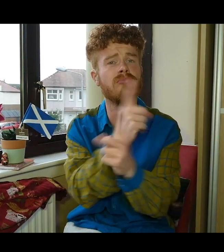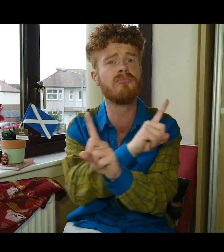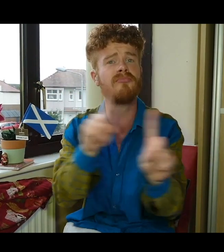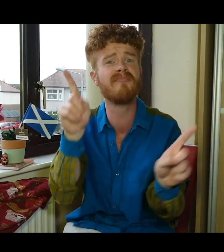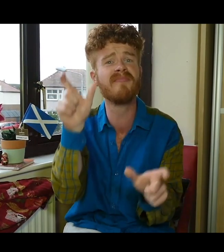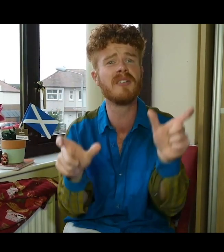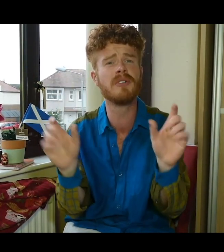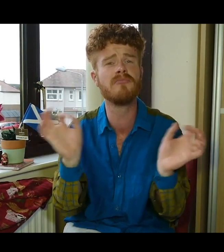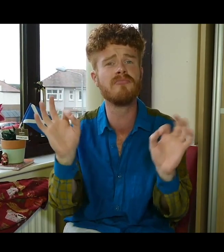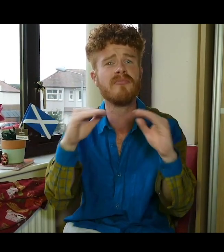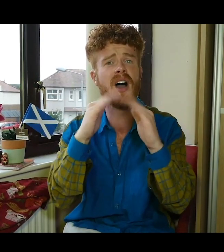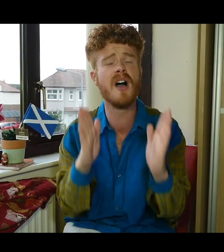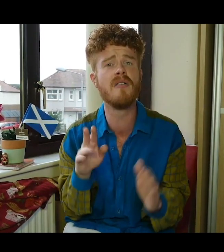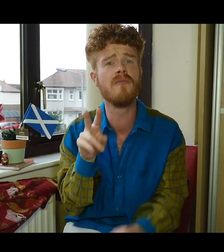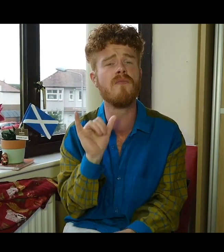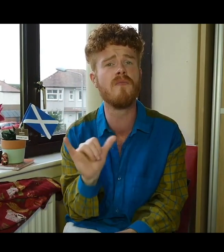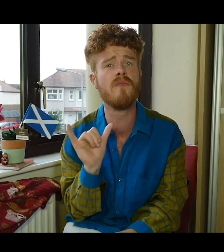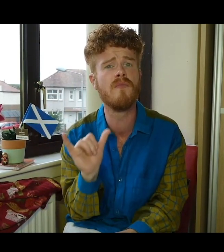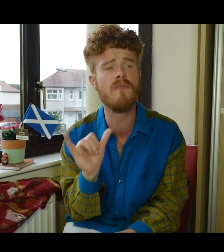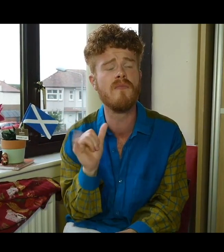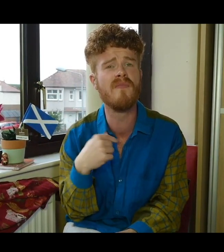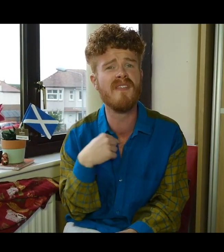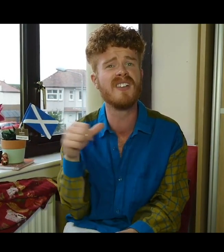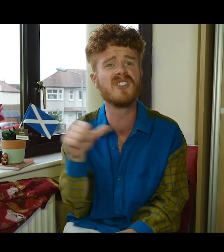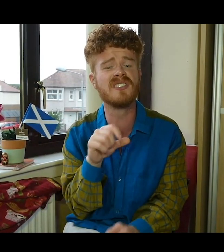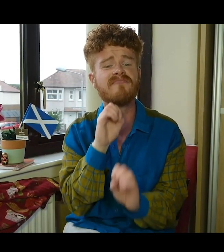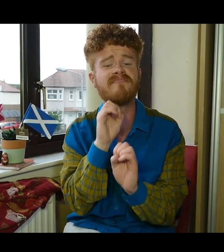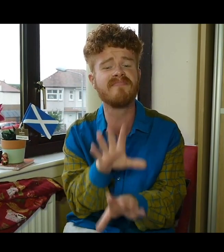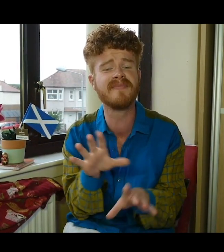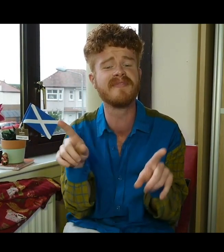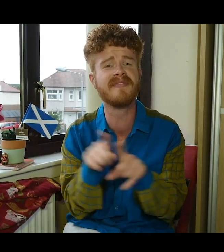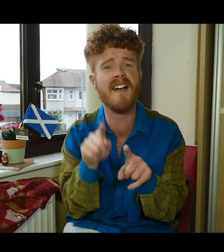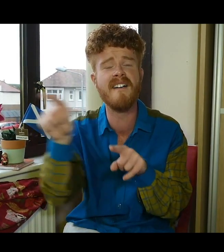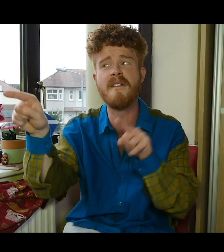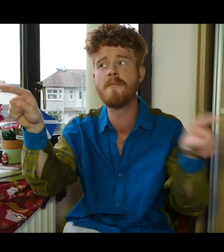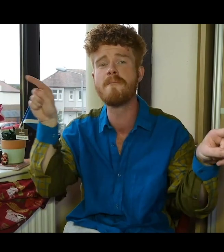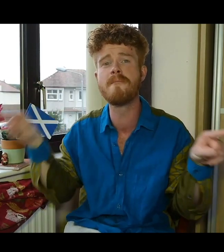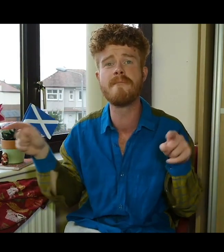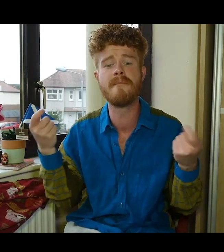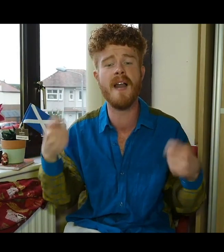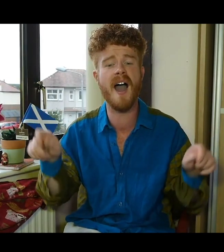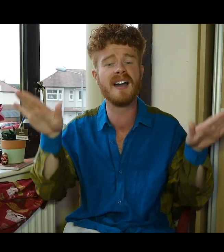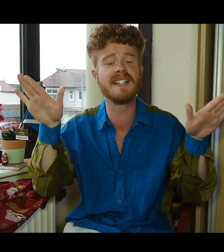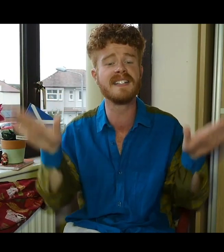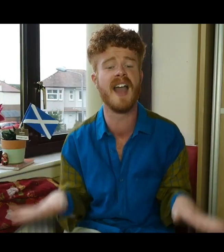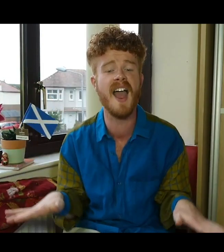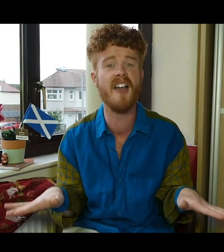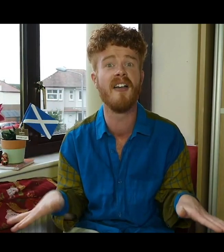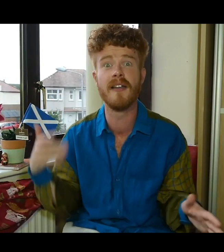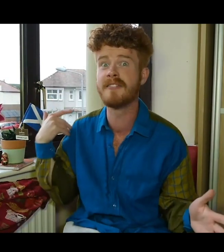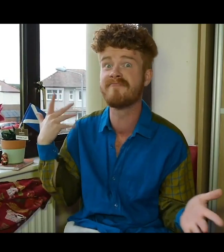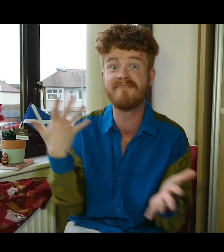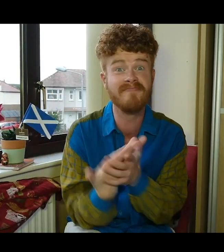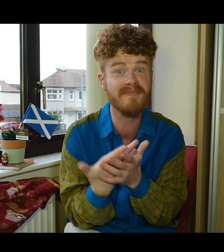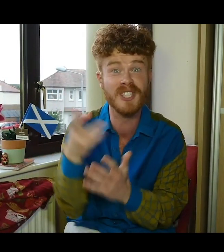Oh yeah, that's right, I probably should have said, like every other kid round here, I'm in lockdown.